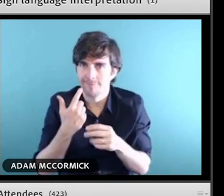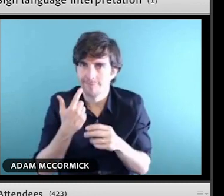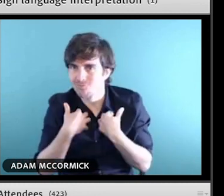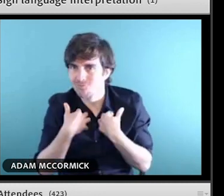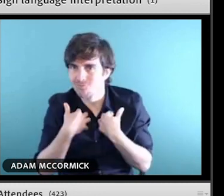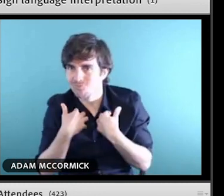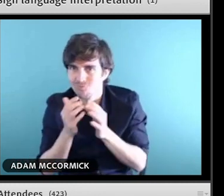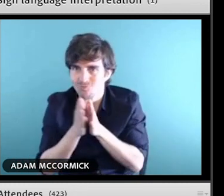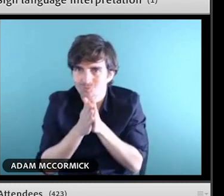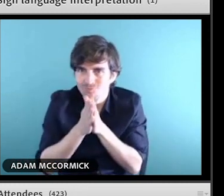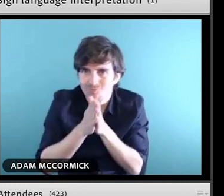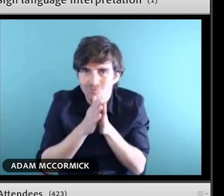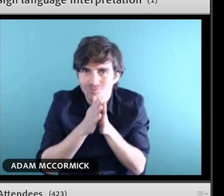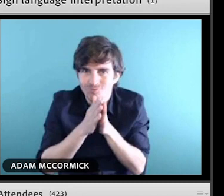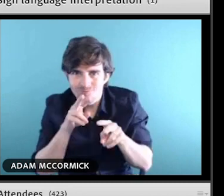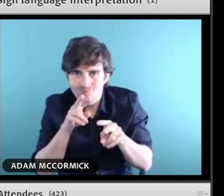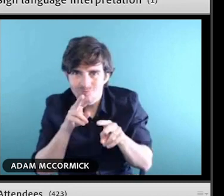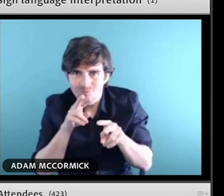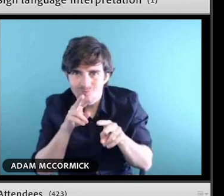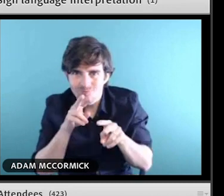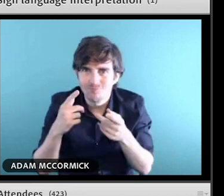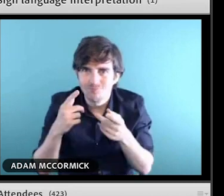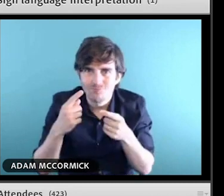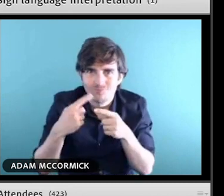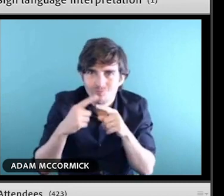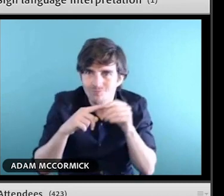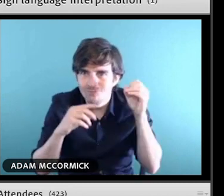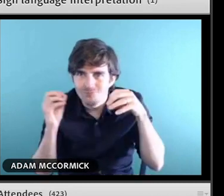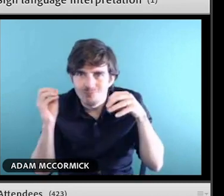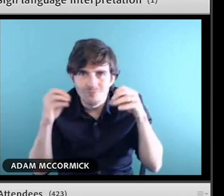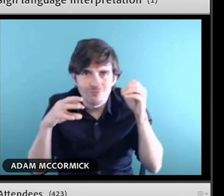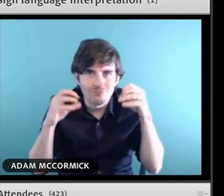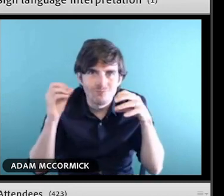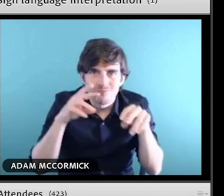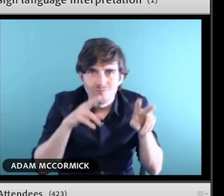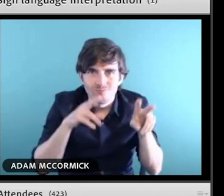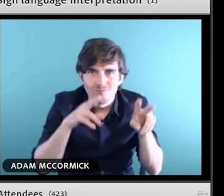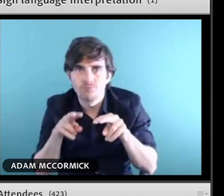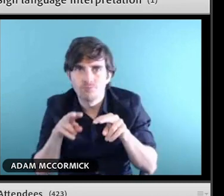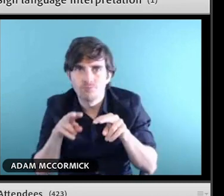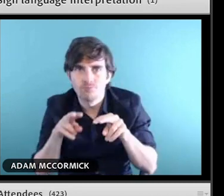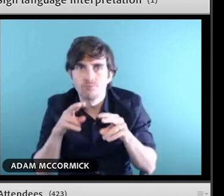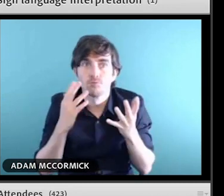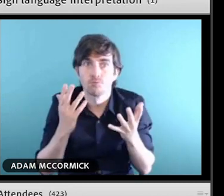out. What I'm particularly liking is how deep participation is. So that is definitely going